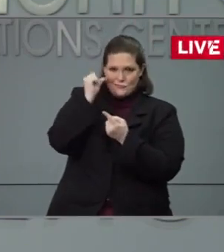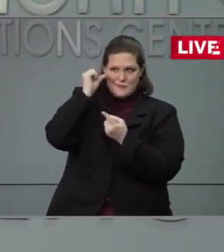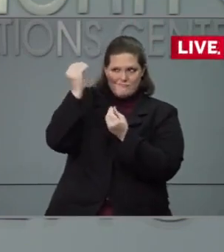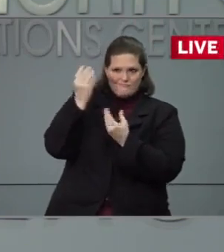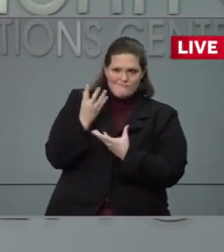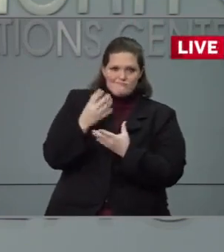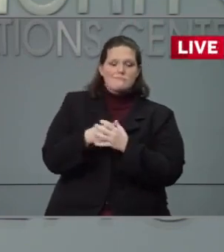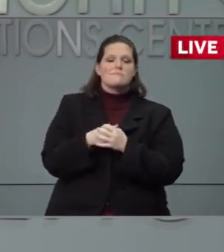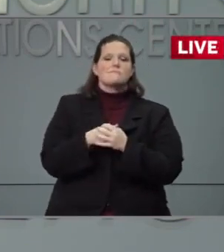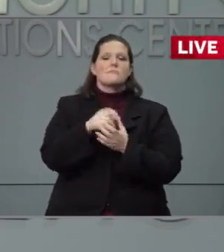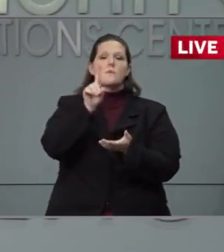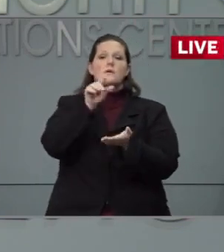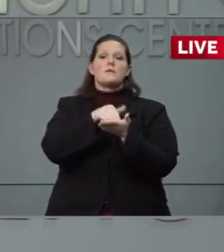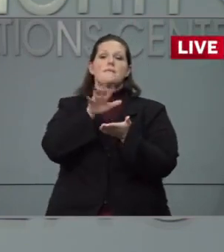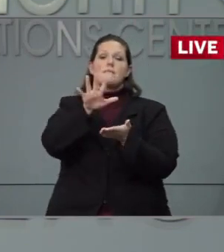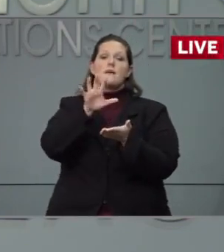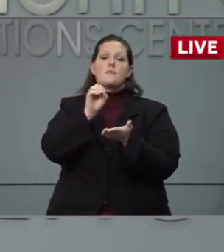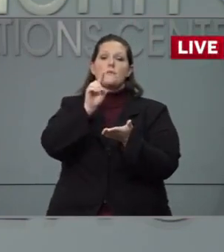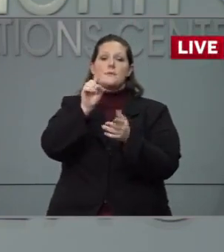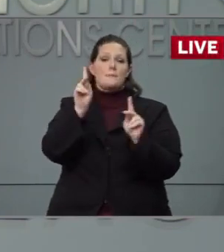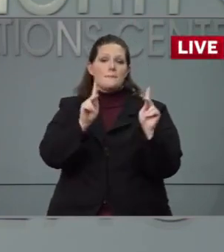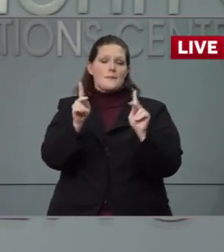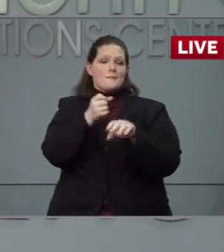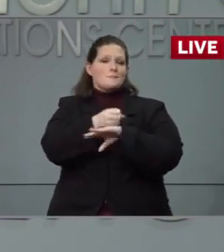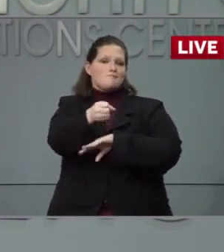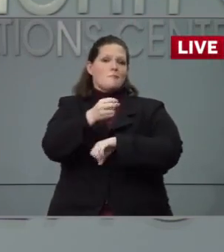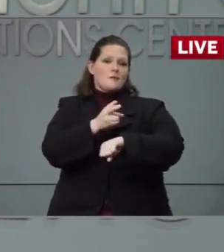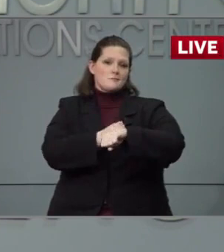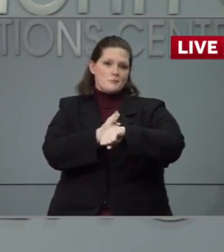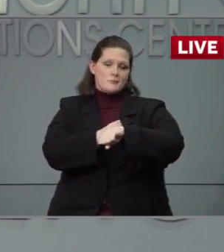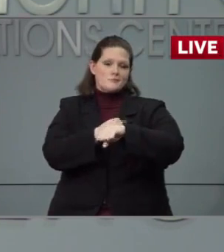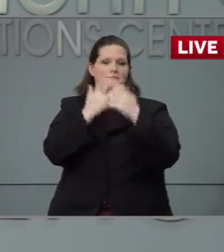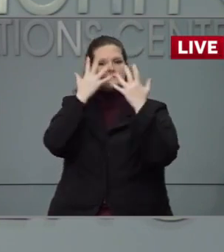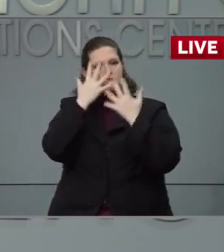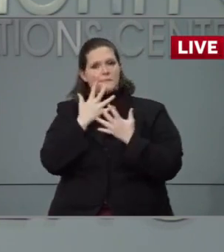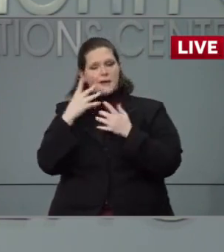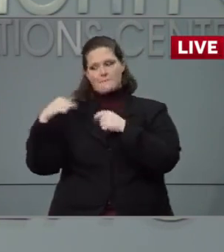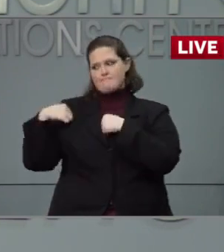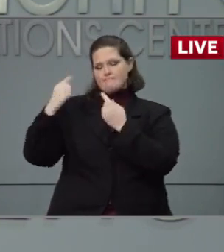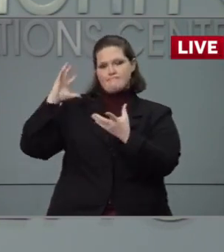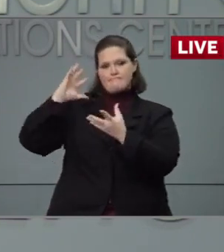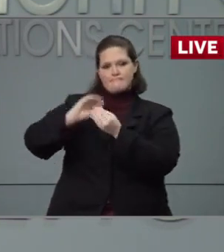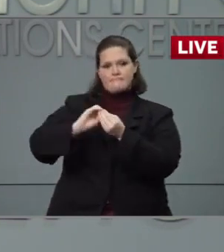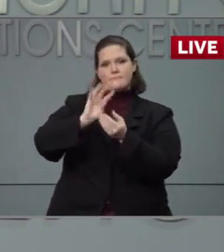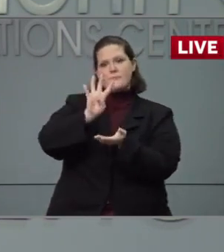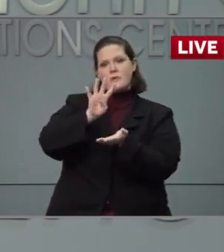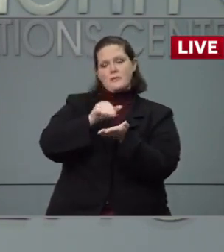GOVERNOR AND HIS TASK FORCE TEAM.